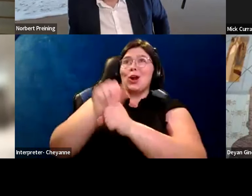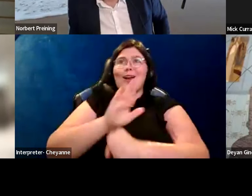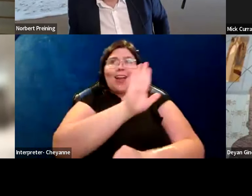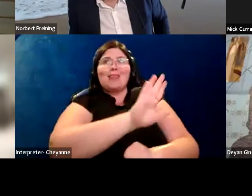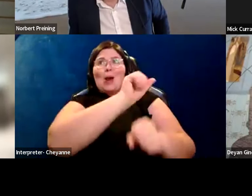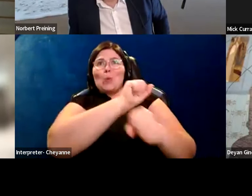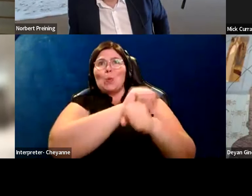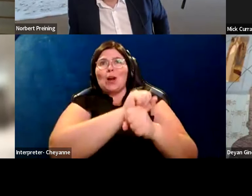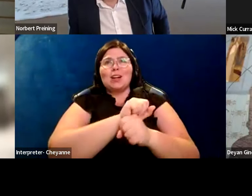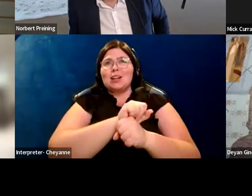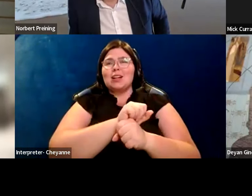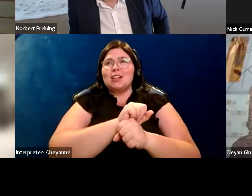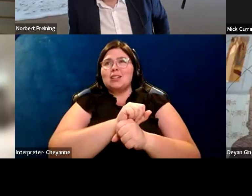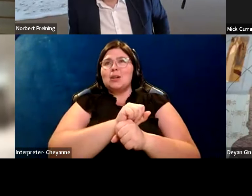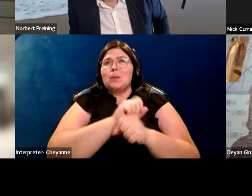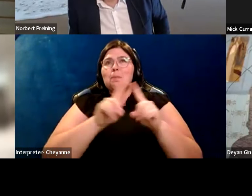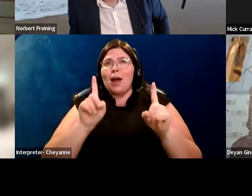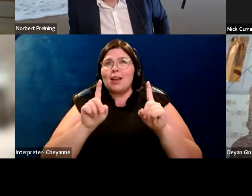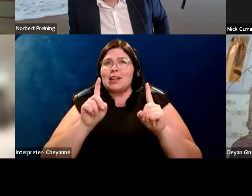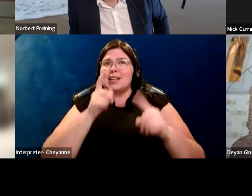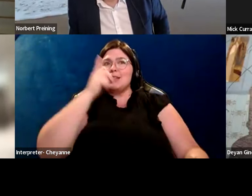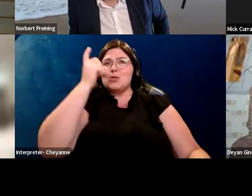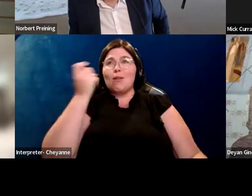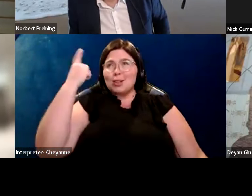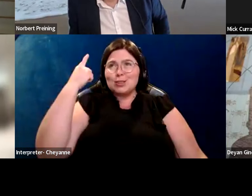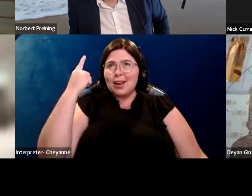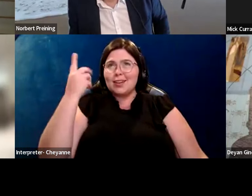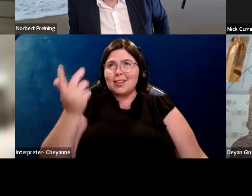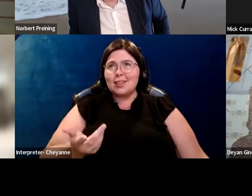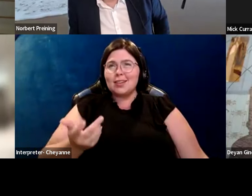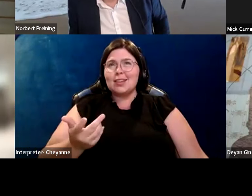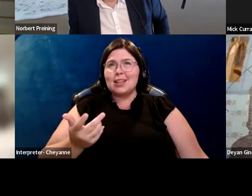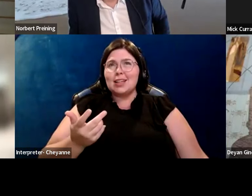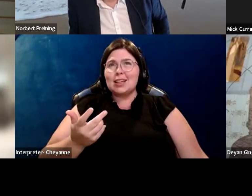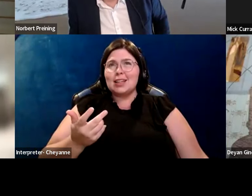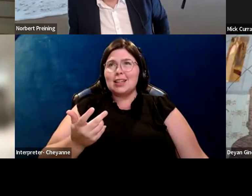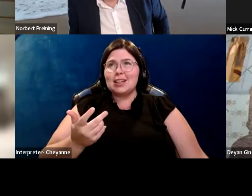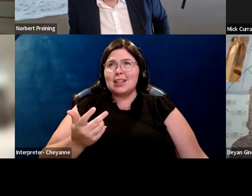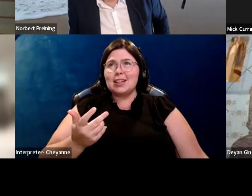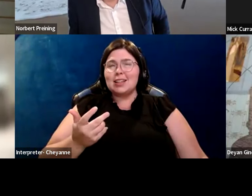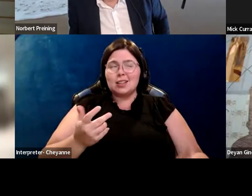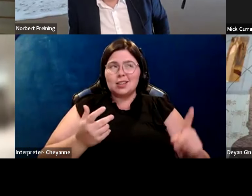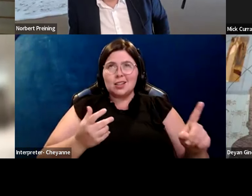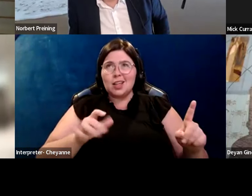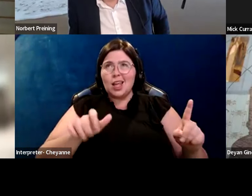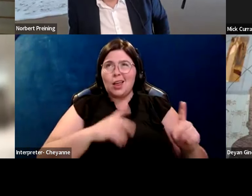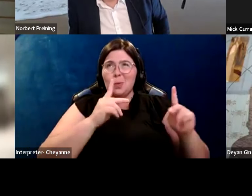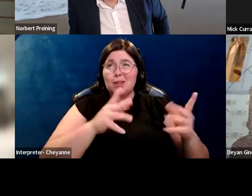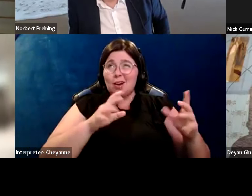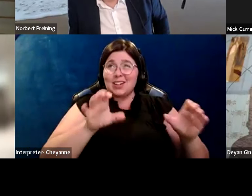But they don't-- in math. But they don't understand that perhaps that it's already been done by another person